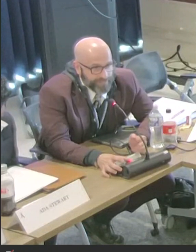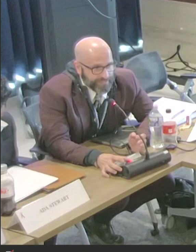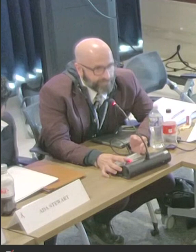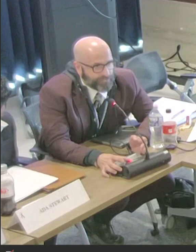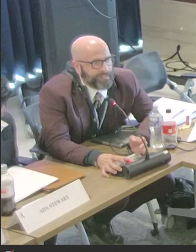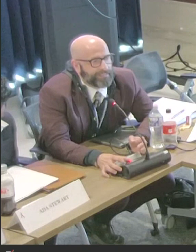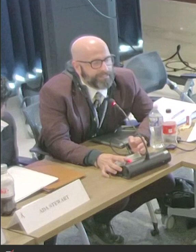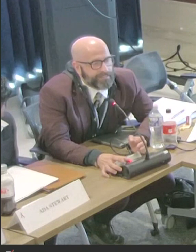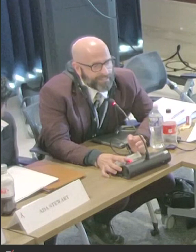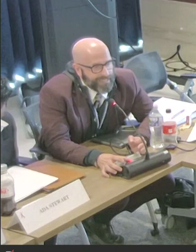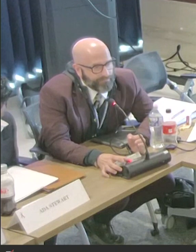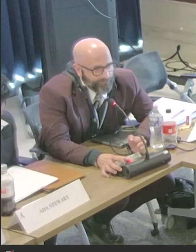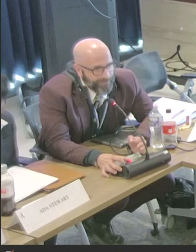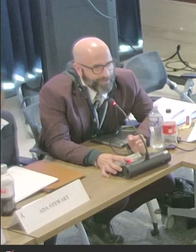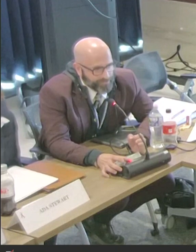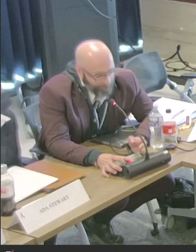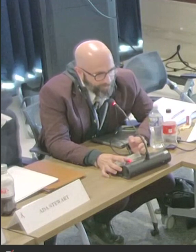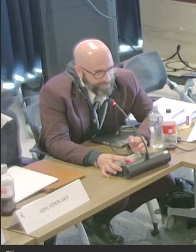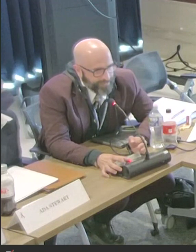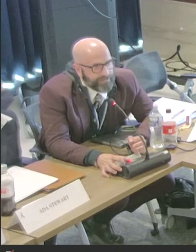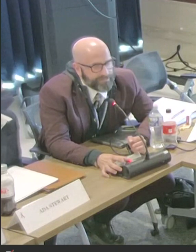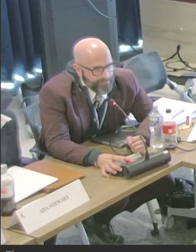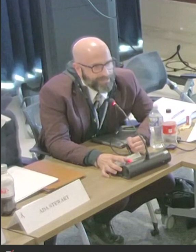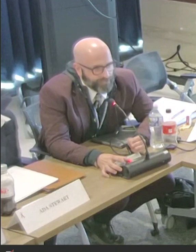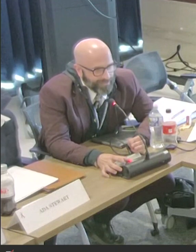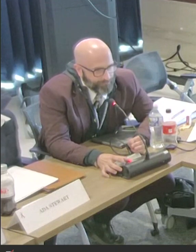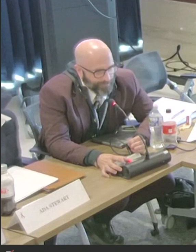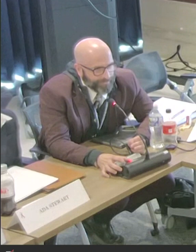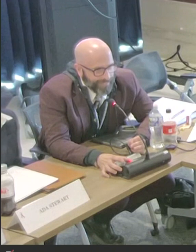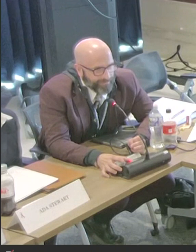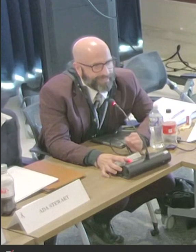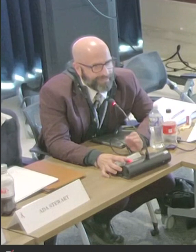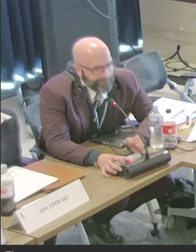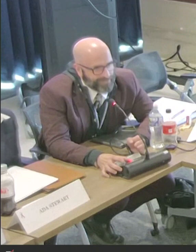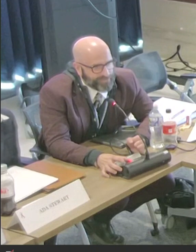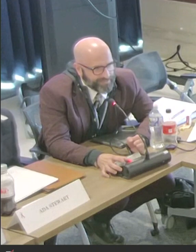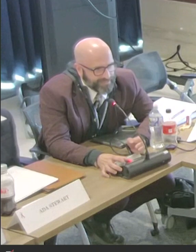for this country to keep the fires burning. Make sure that public health and infectious